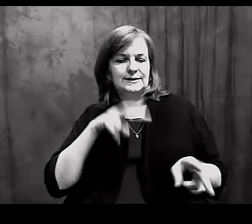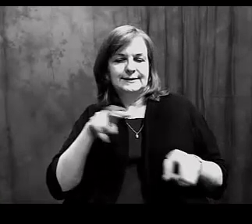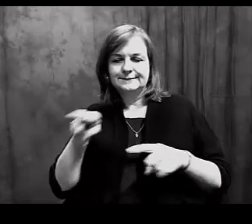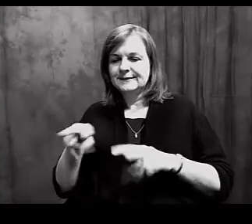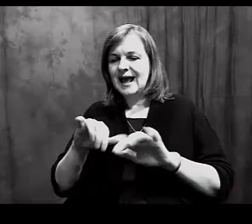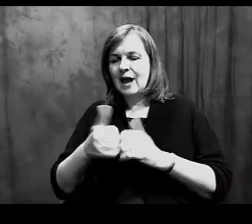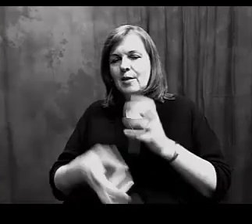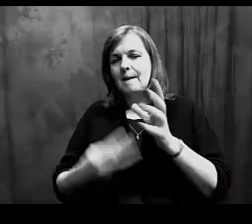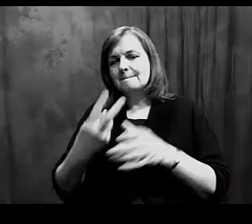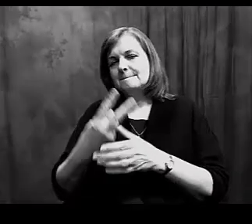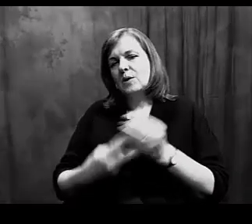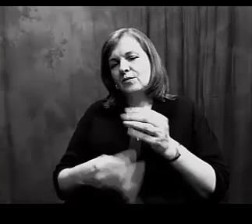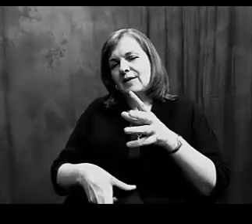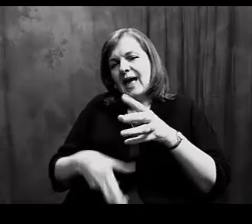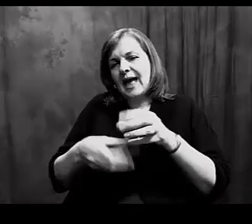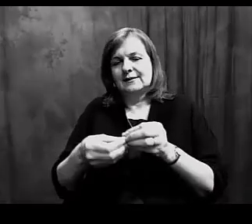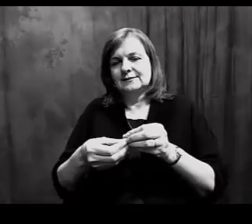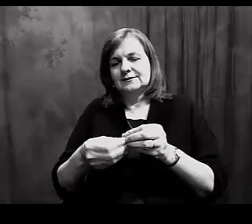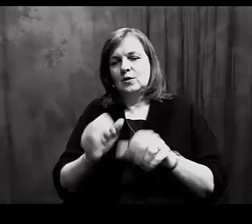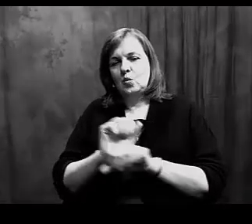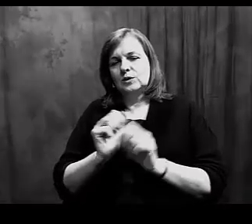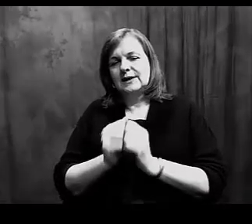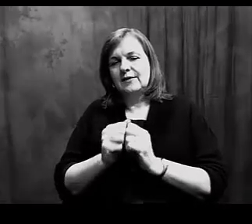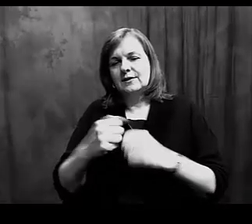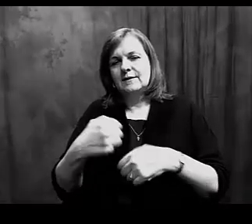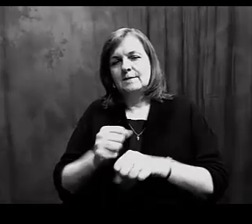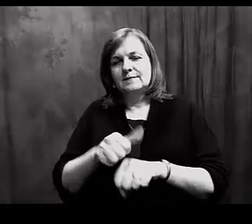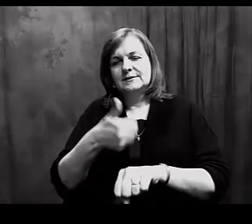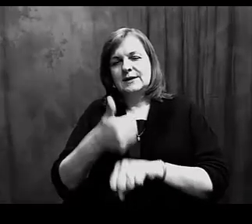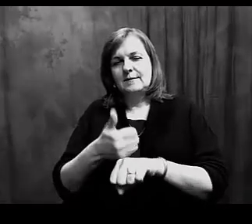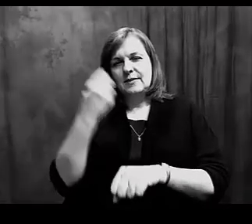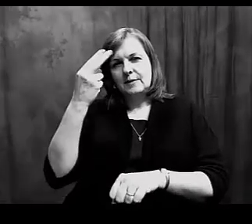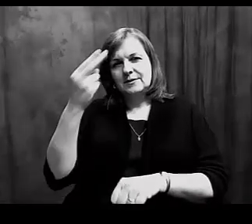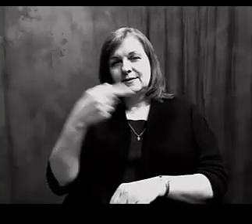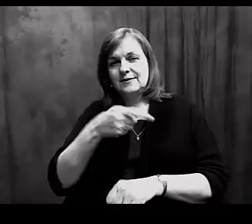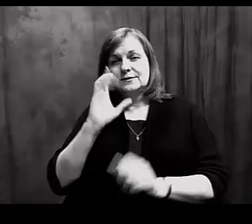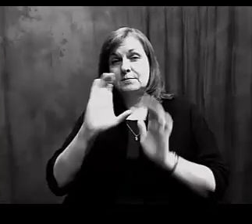we'll look at both of their contributions and how they work together to form this hypothesis